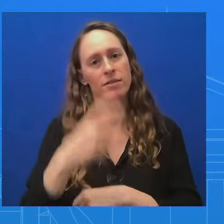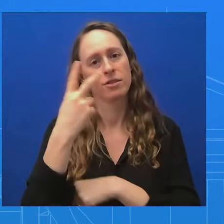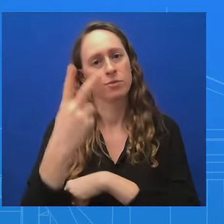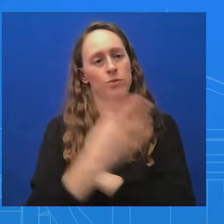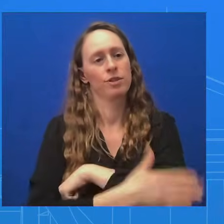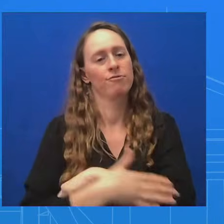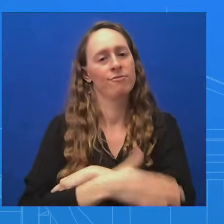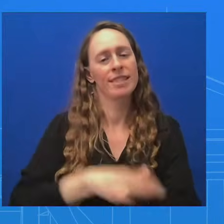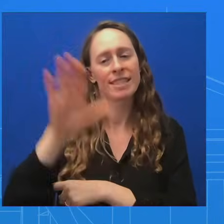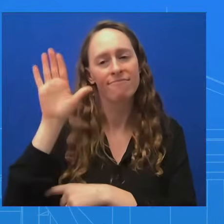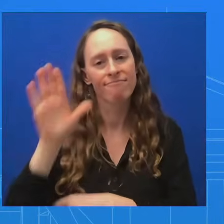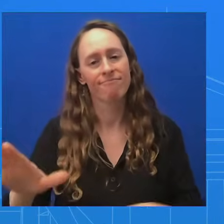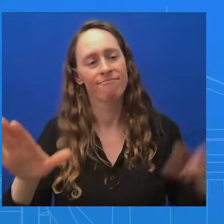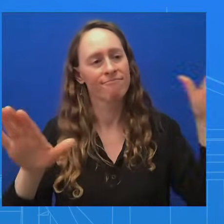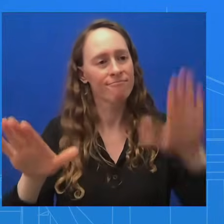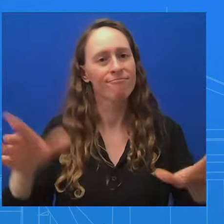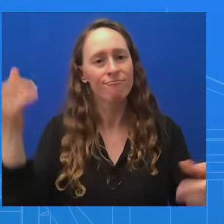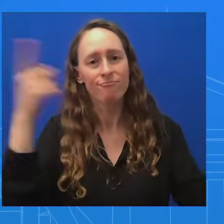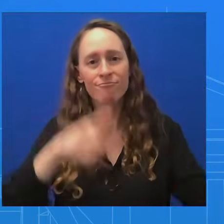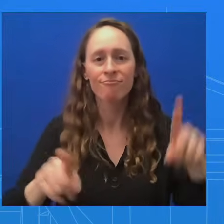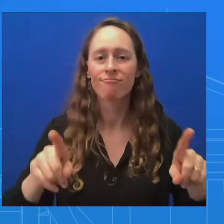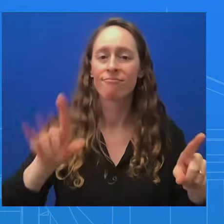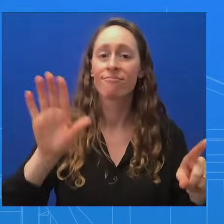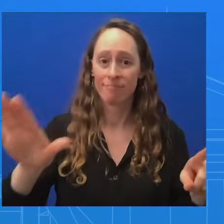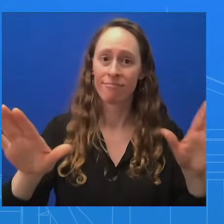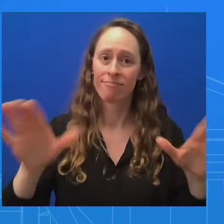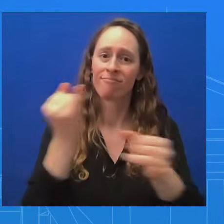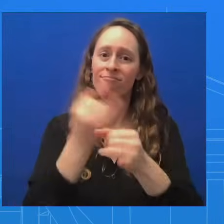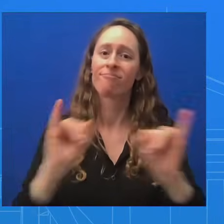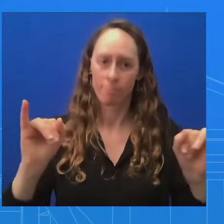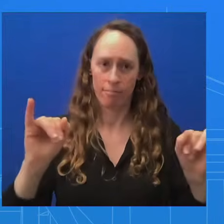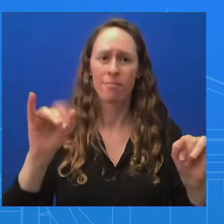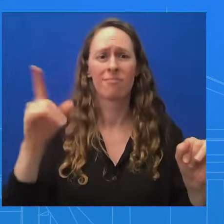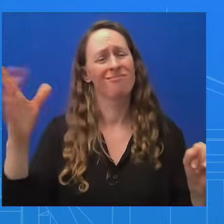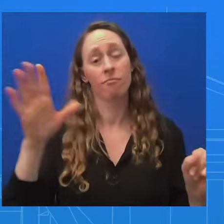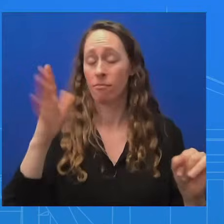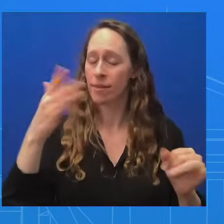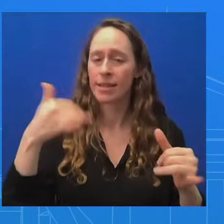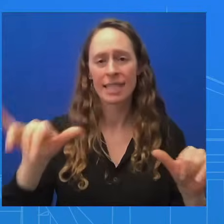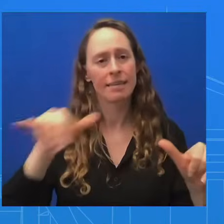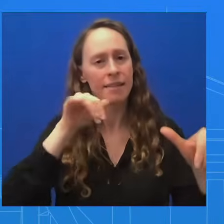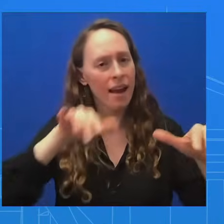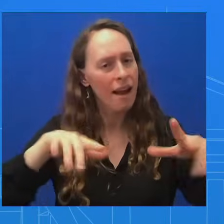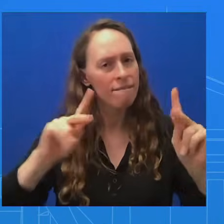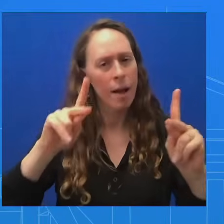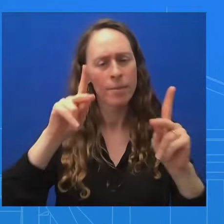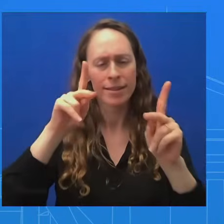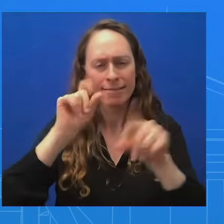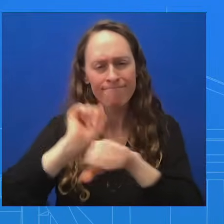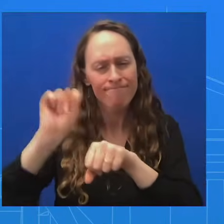At the same time, we've got to make sure that they have what they need to defend themselves, and we get humanitarian assistance in. And, I'm sorry, your second question was --